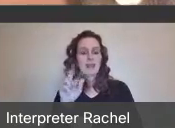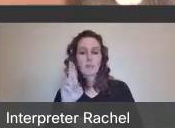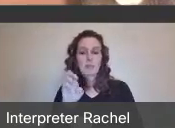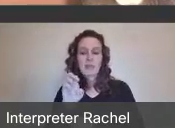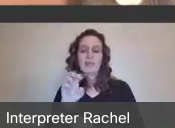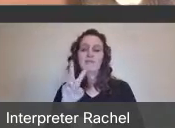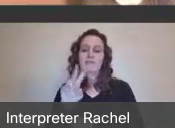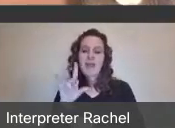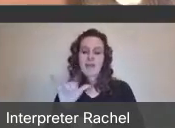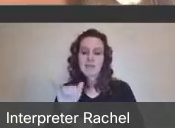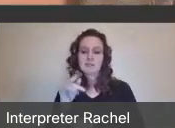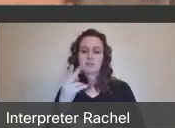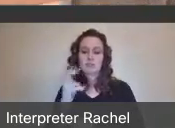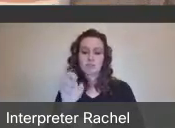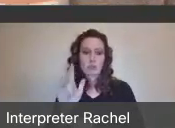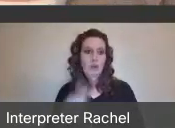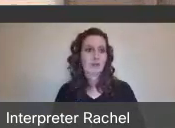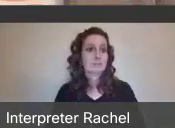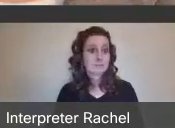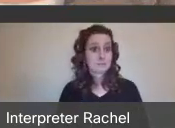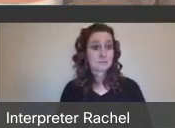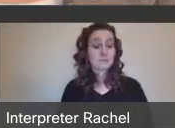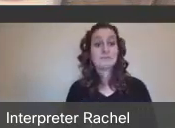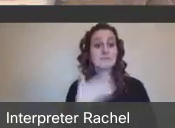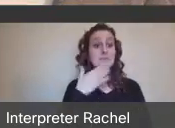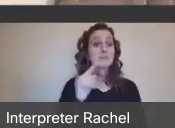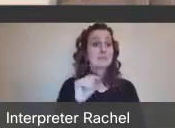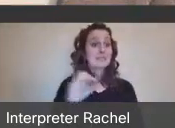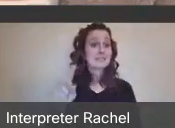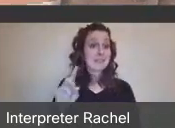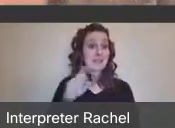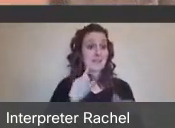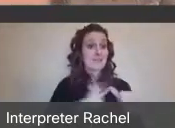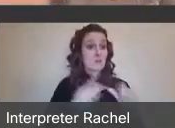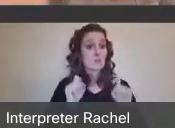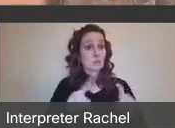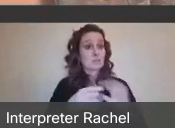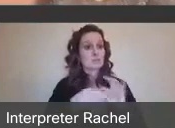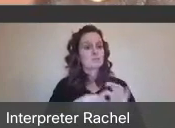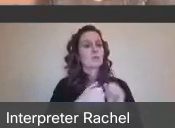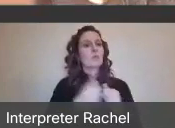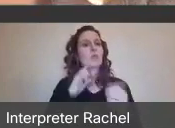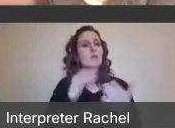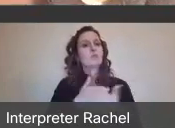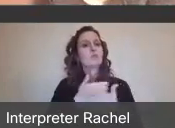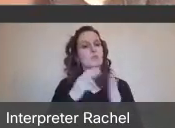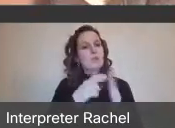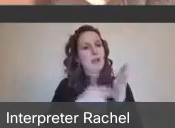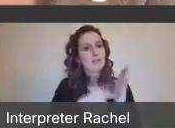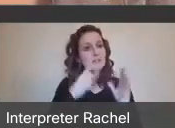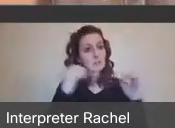[Staff] Thanks, Todd. The first question is: "with the new guidelines for teachers being eligible for the Johnson